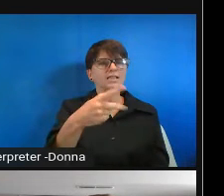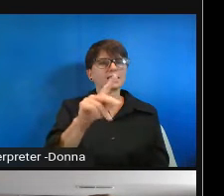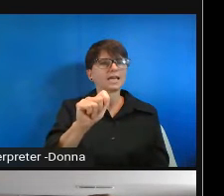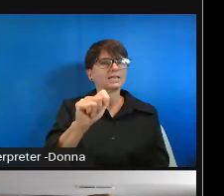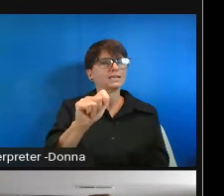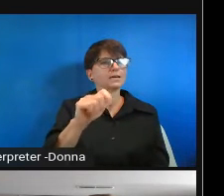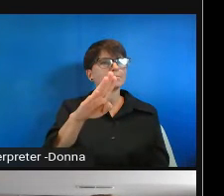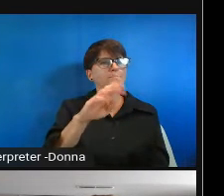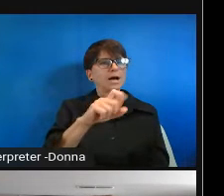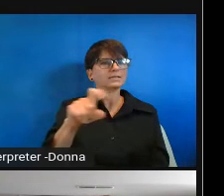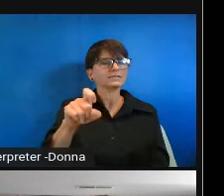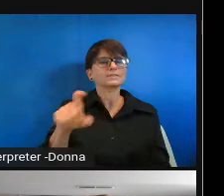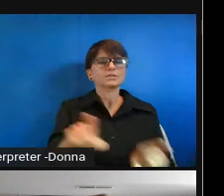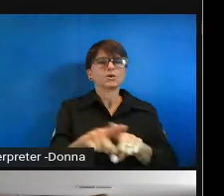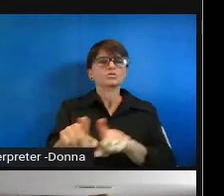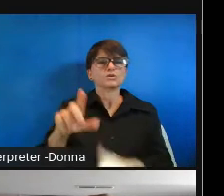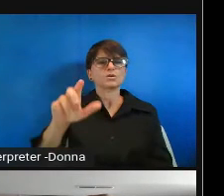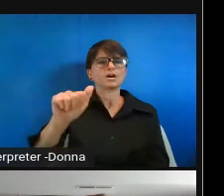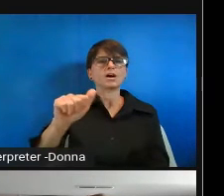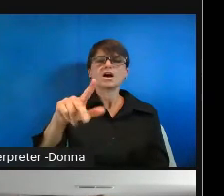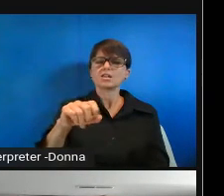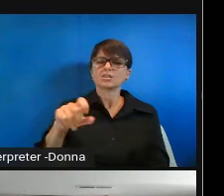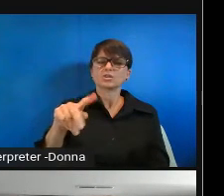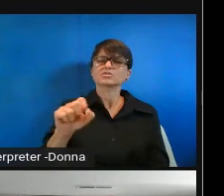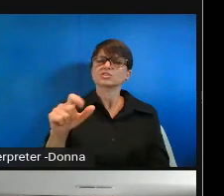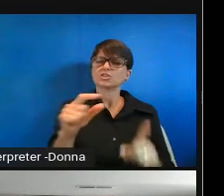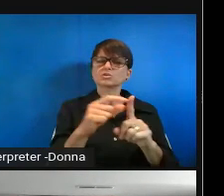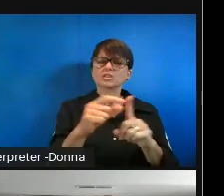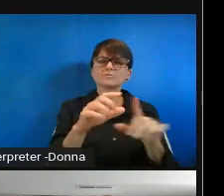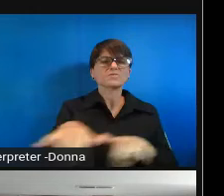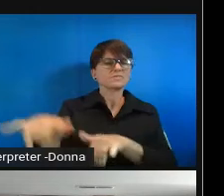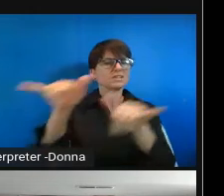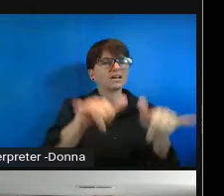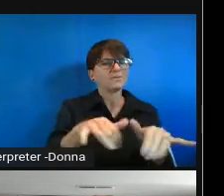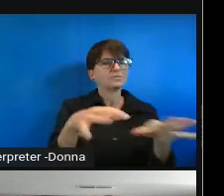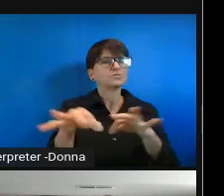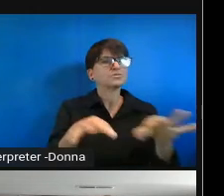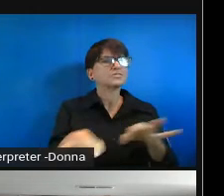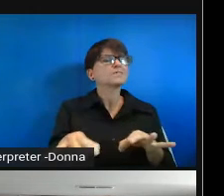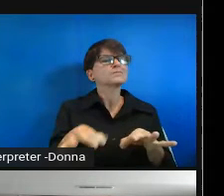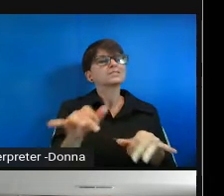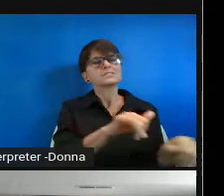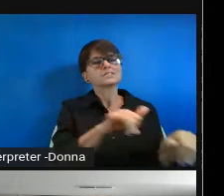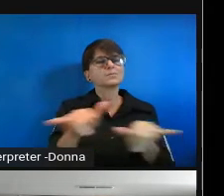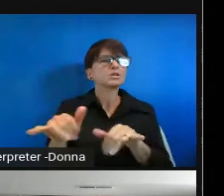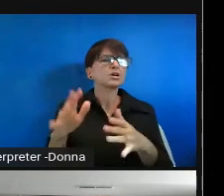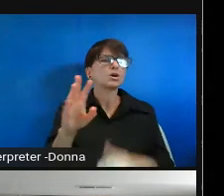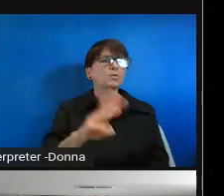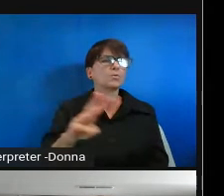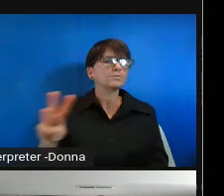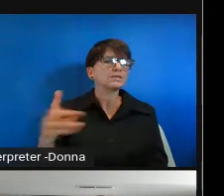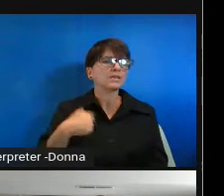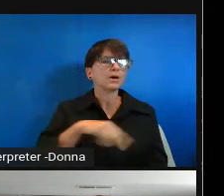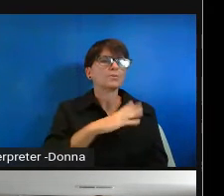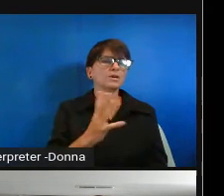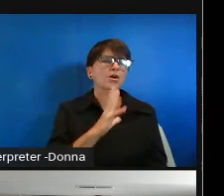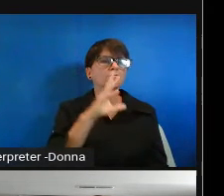These are all pretty common terms, often used to describe similar website interfaces we often interact with on a daily basis.